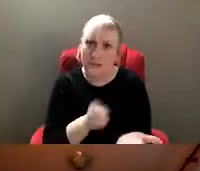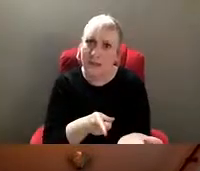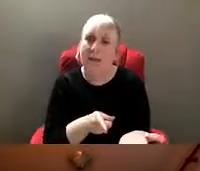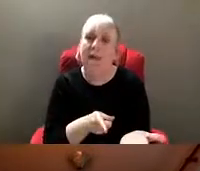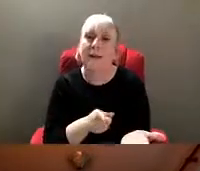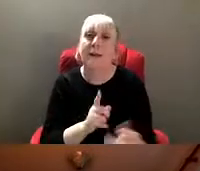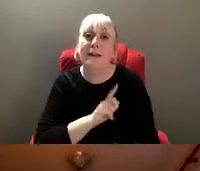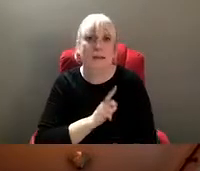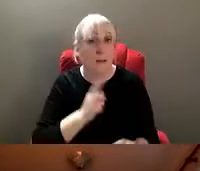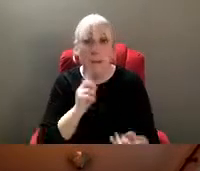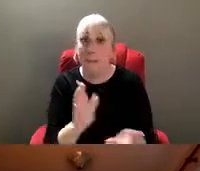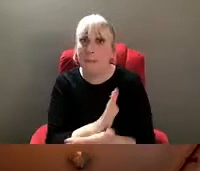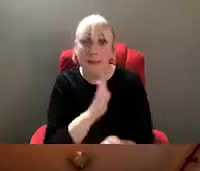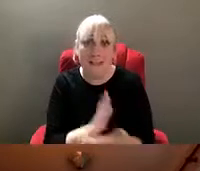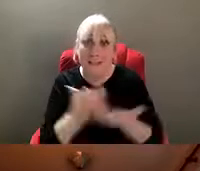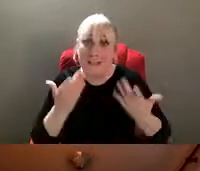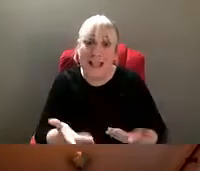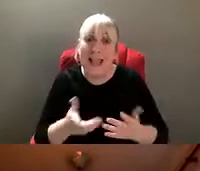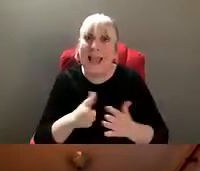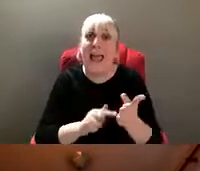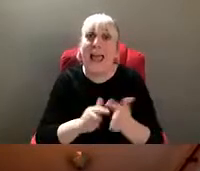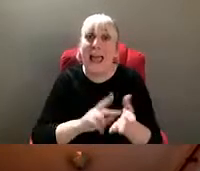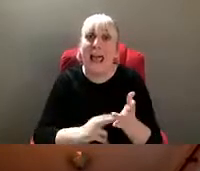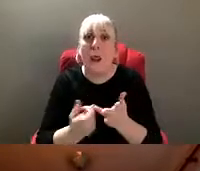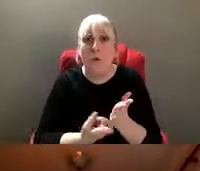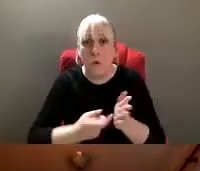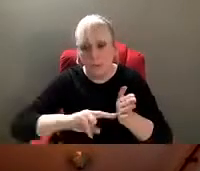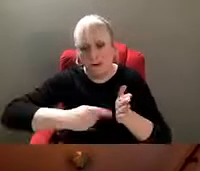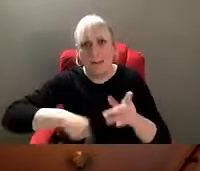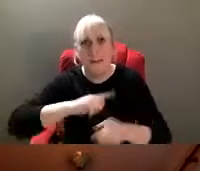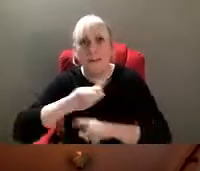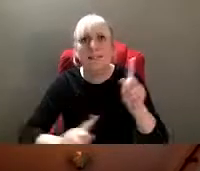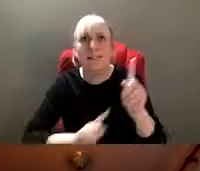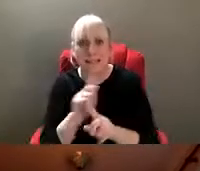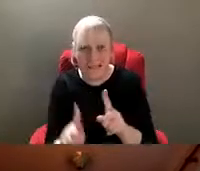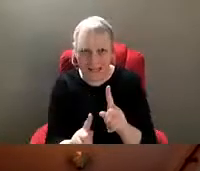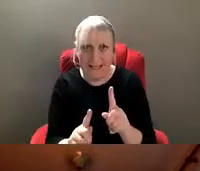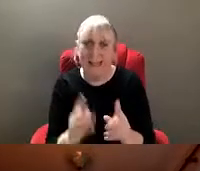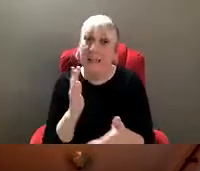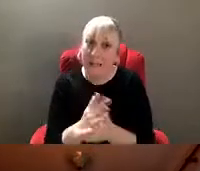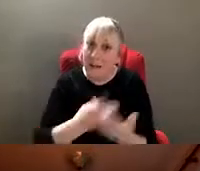today elena has brought this meeting about that we need to be heard to provide that